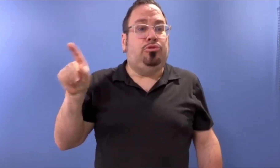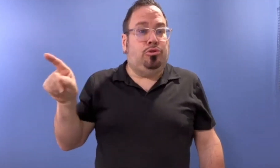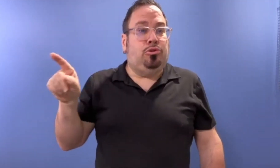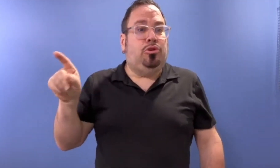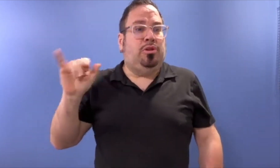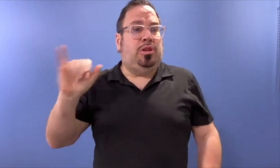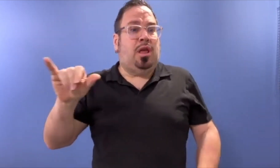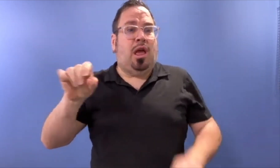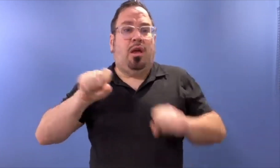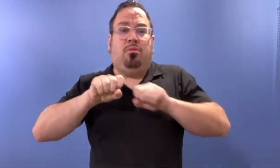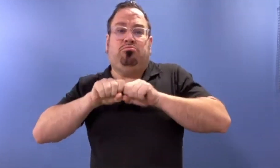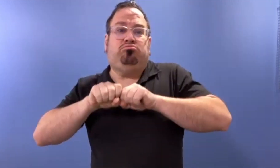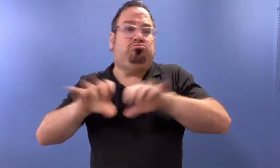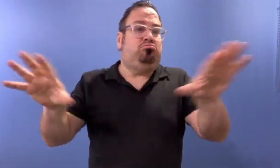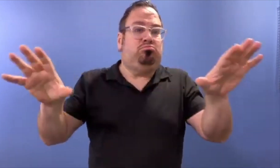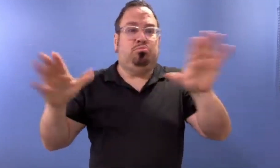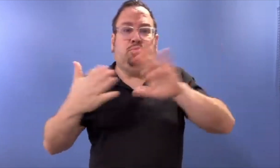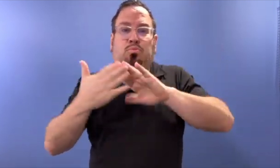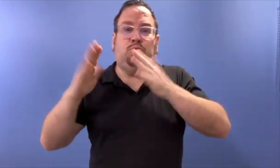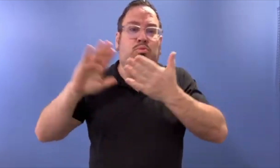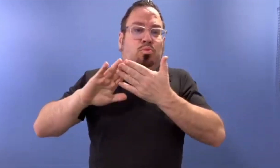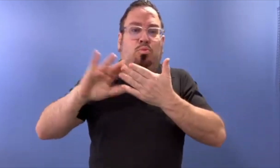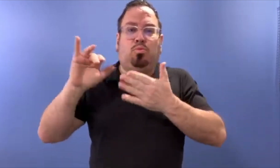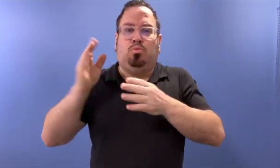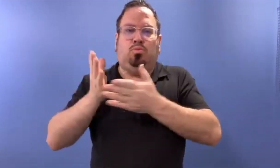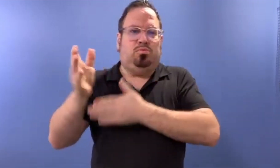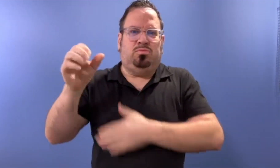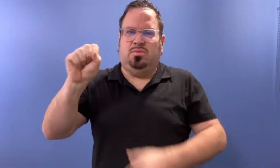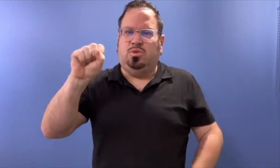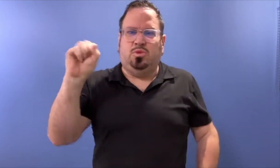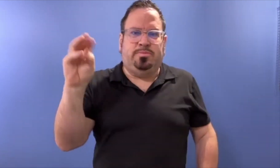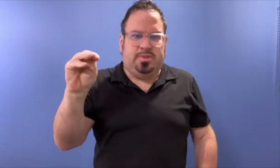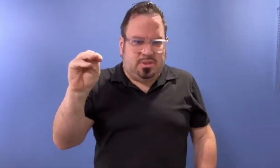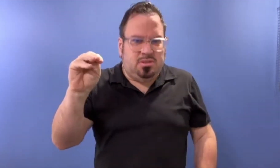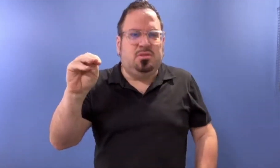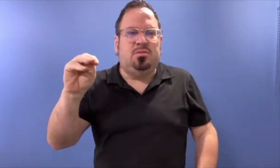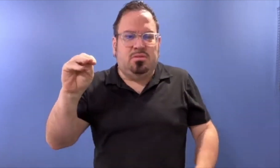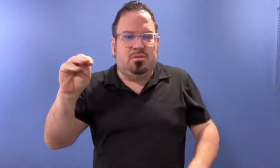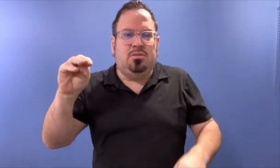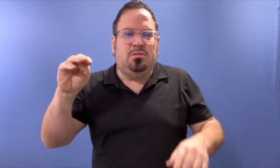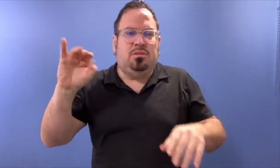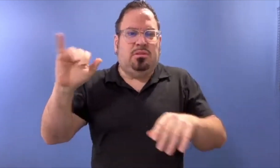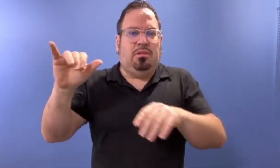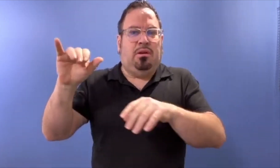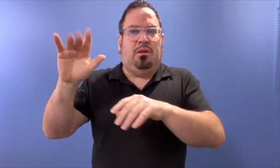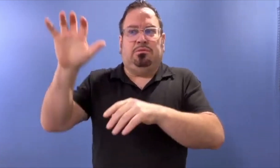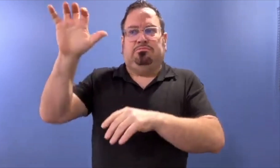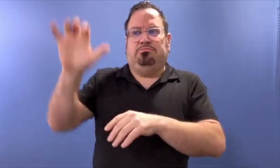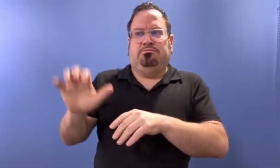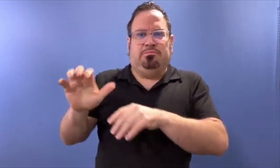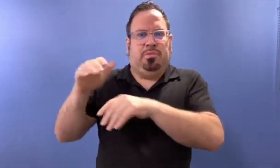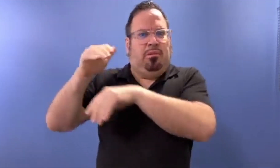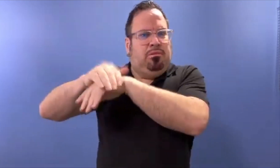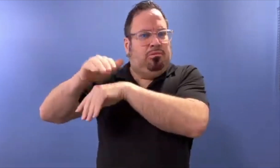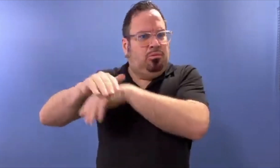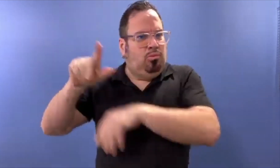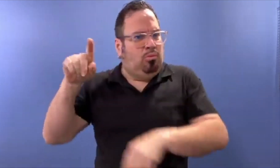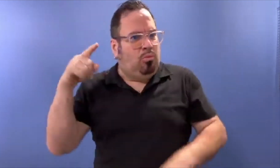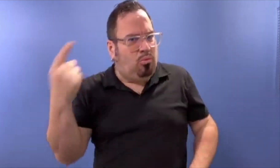This news was shared with the community via social media in English only.